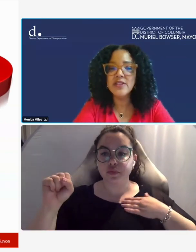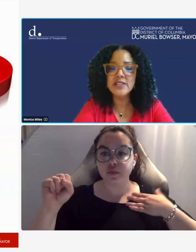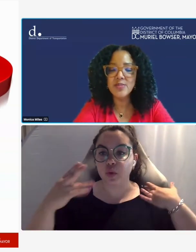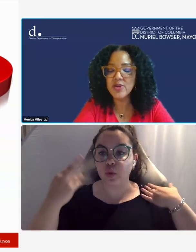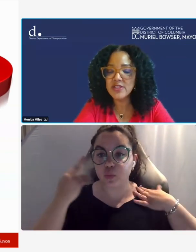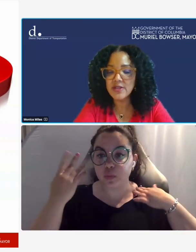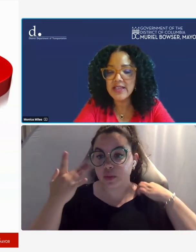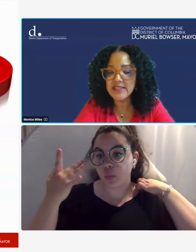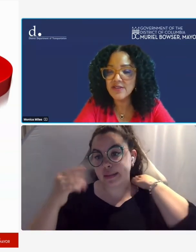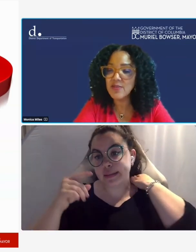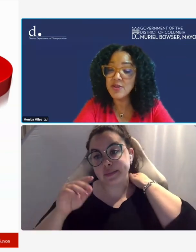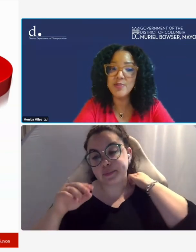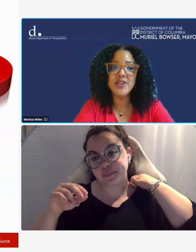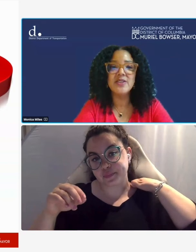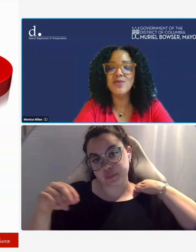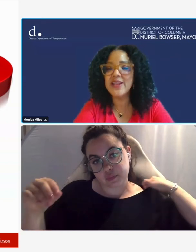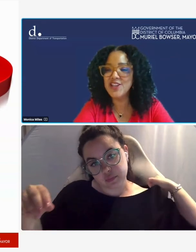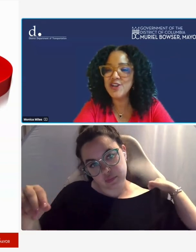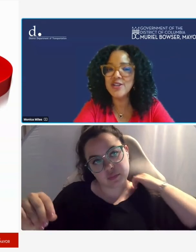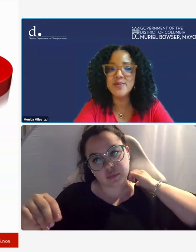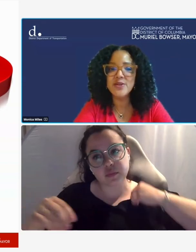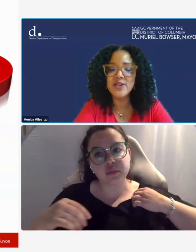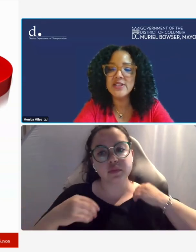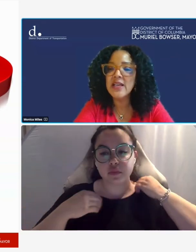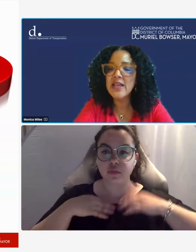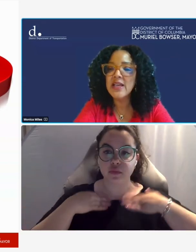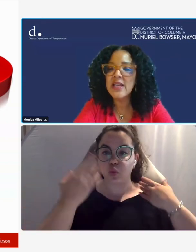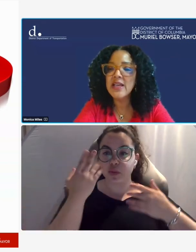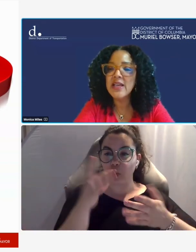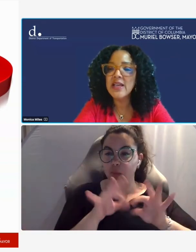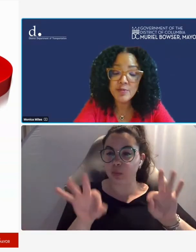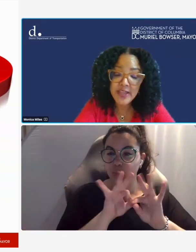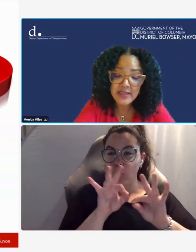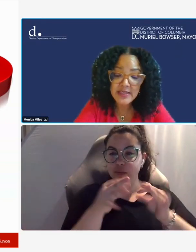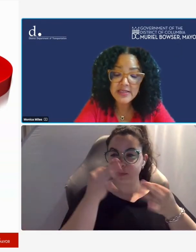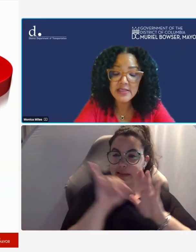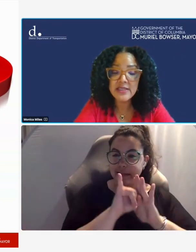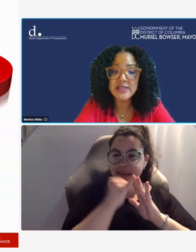important to identify whether you're picking the right year is because um in making these these um